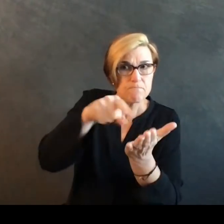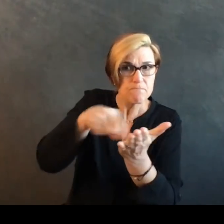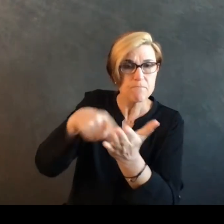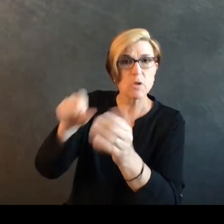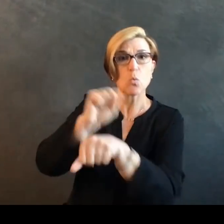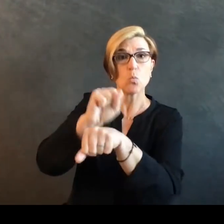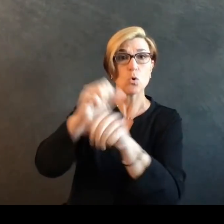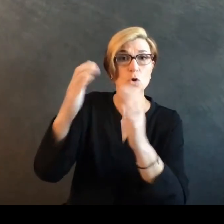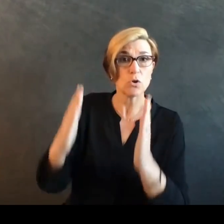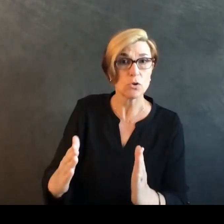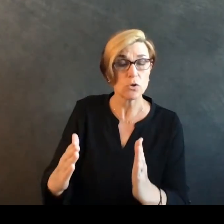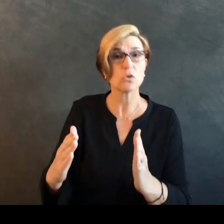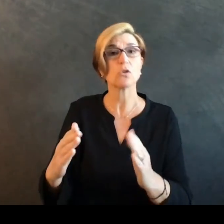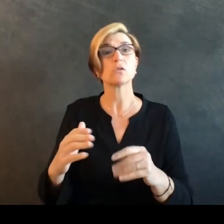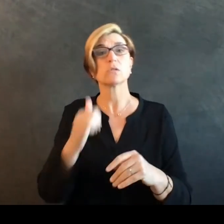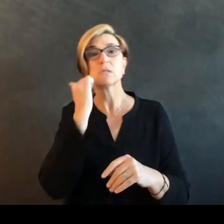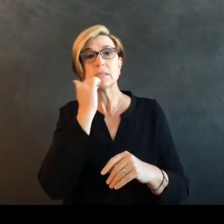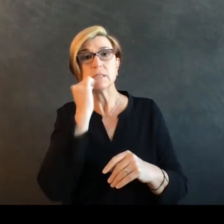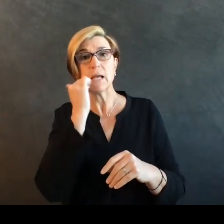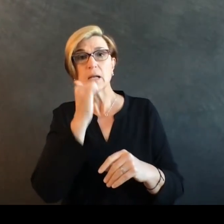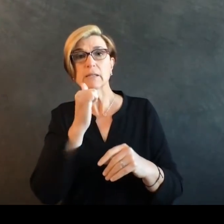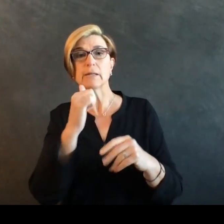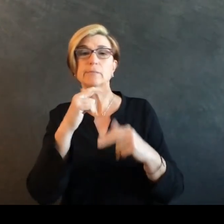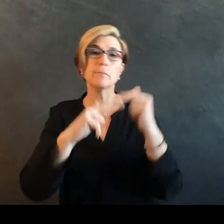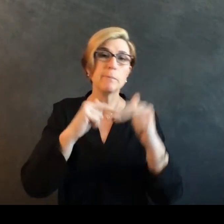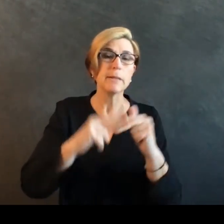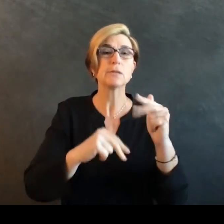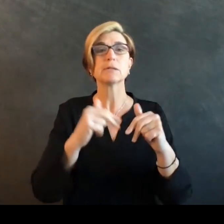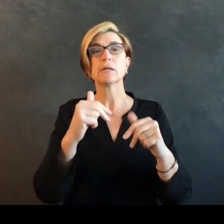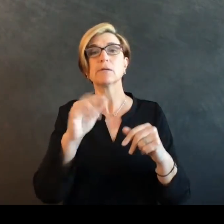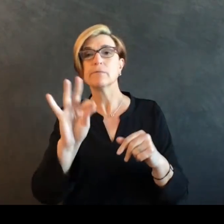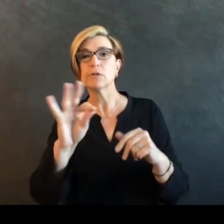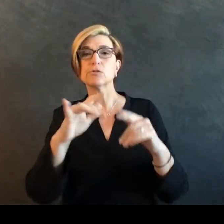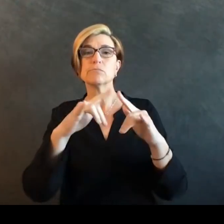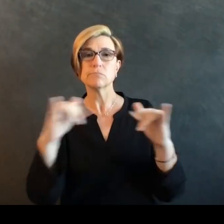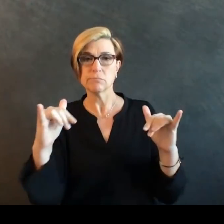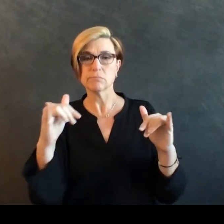day-to-day operating expenses today I want to ensure that small businesses all